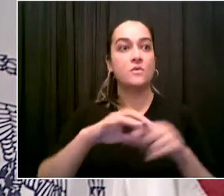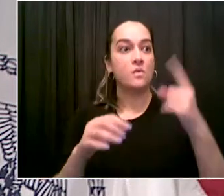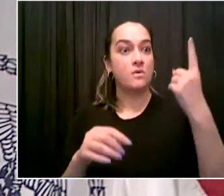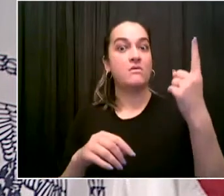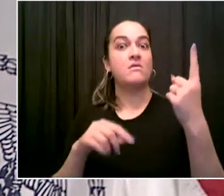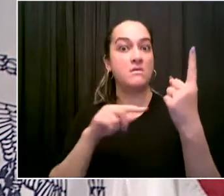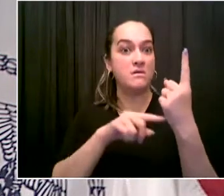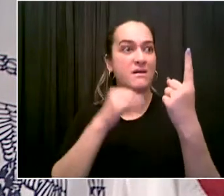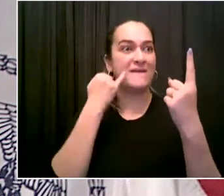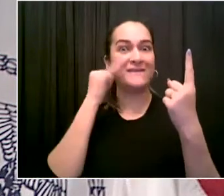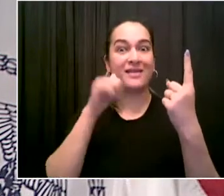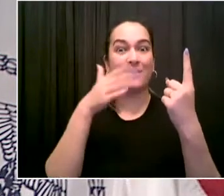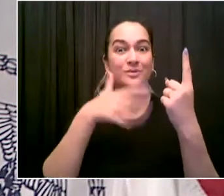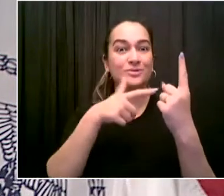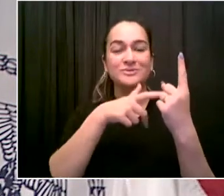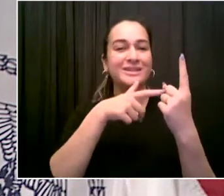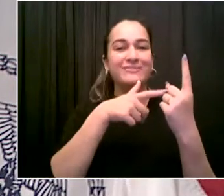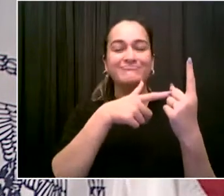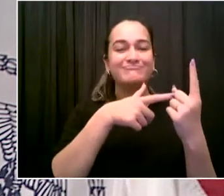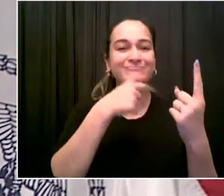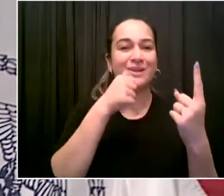SECD ONOTR HIRD OR FOURTH. IT IS IMPERATIVE